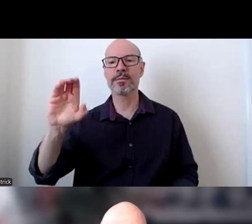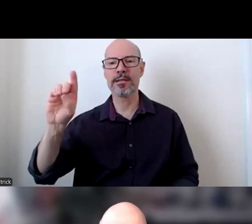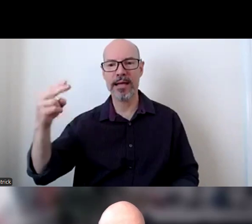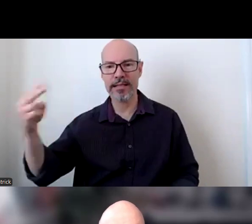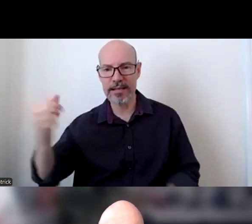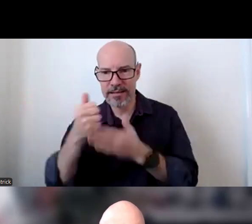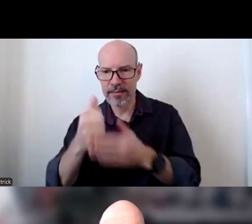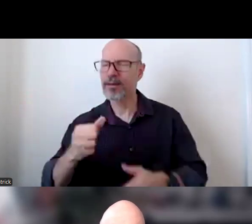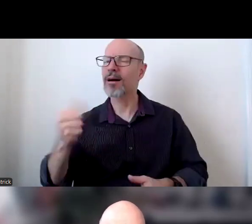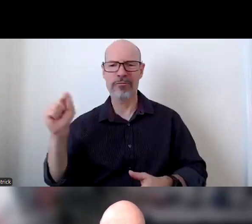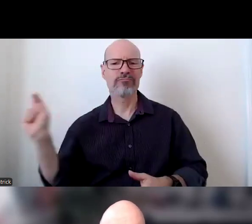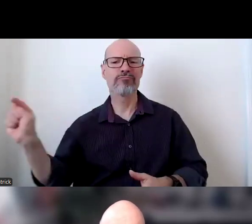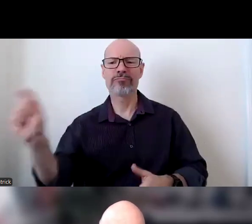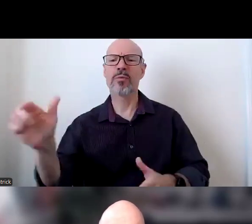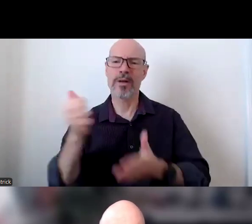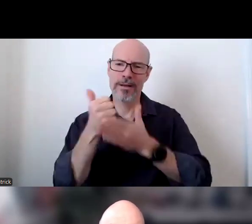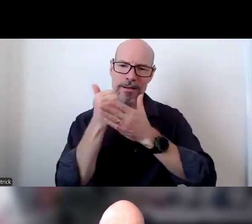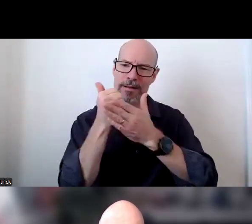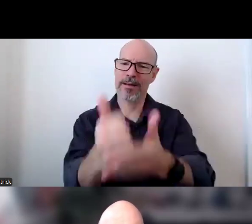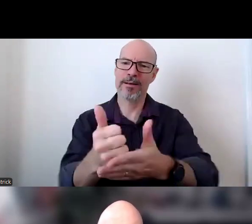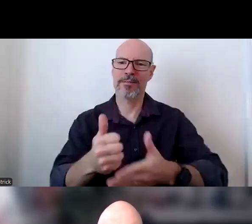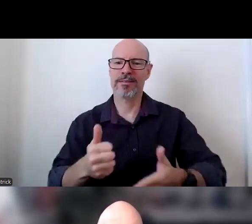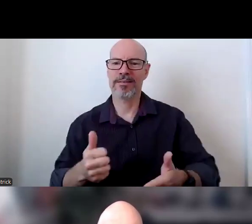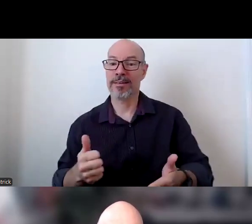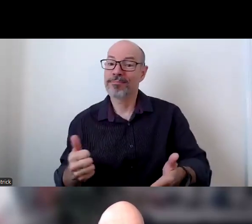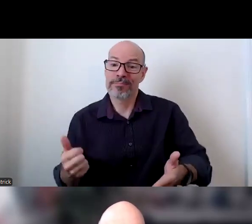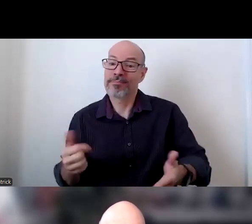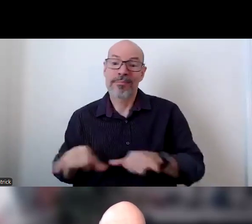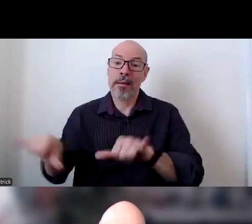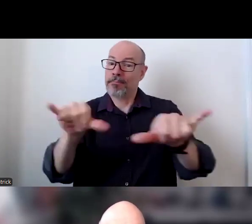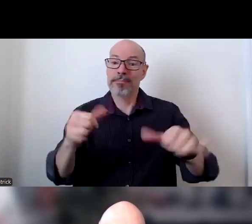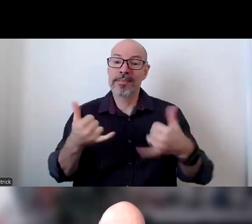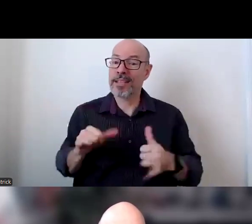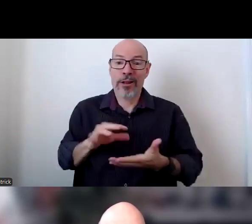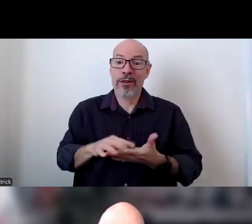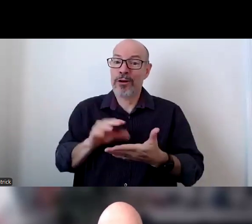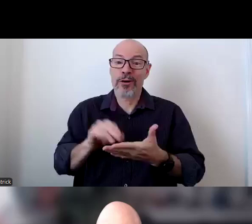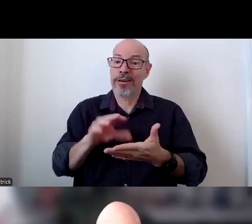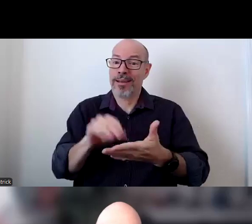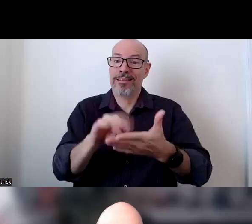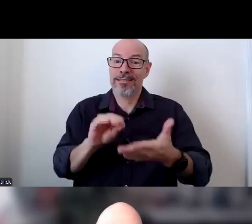to guide you, and as I said, we It is a constantly evolving